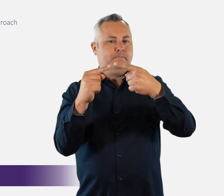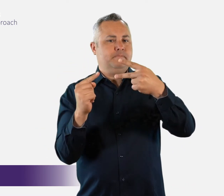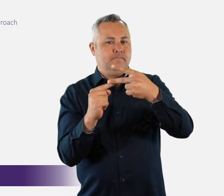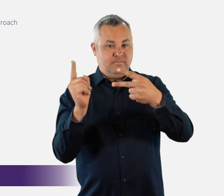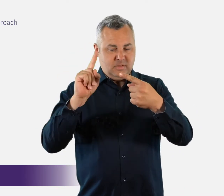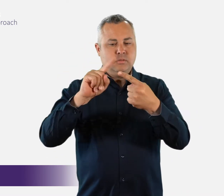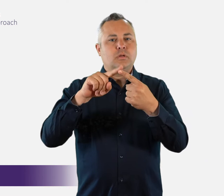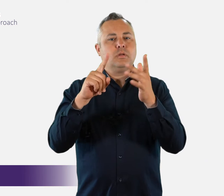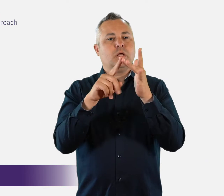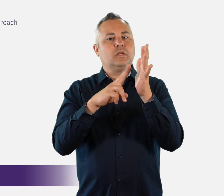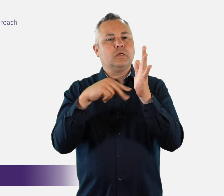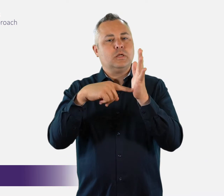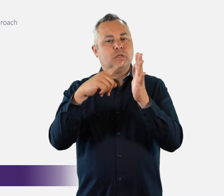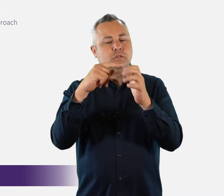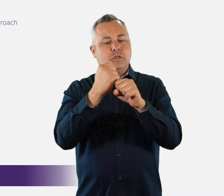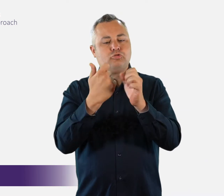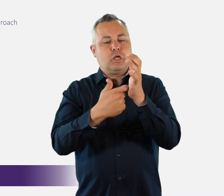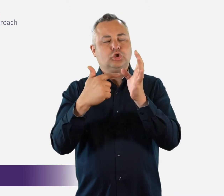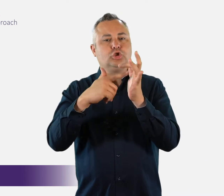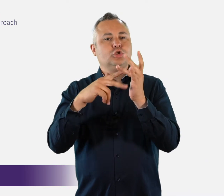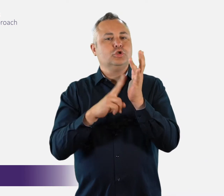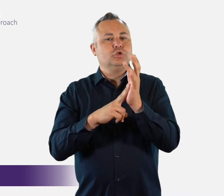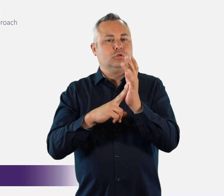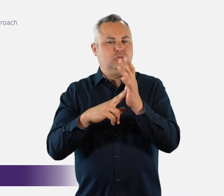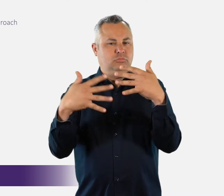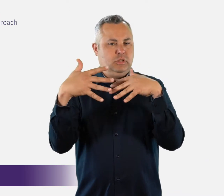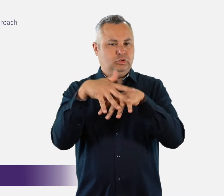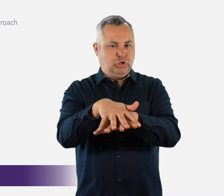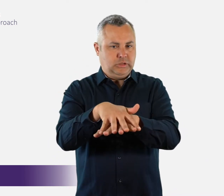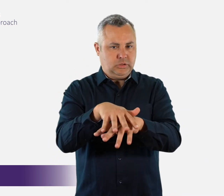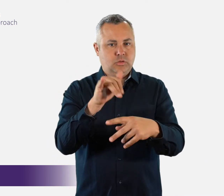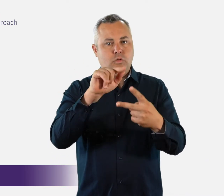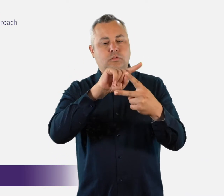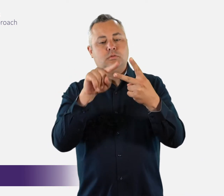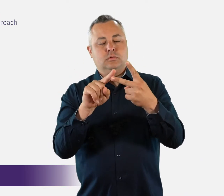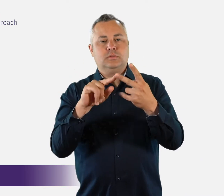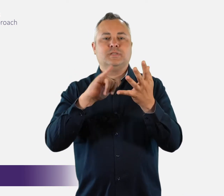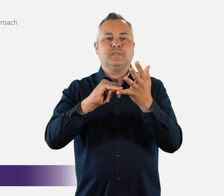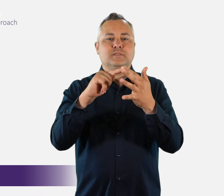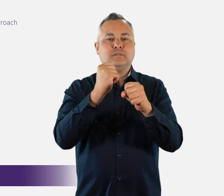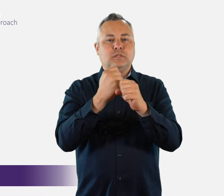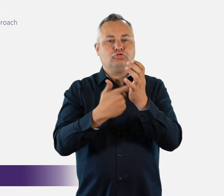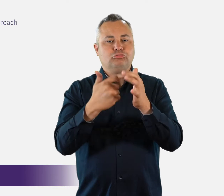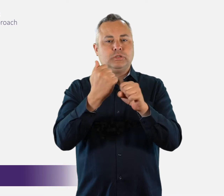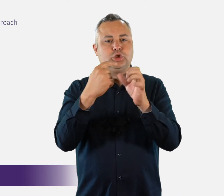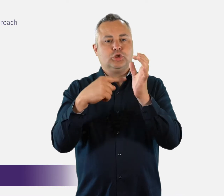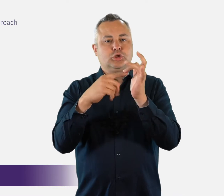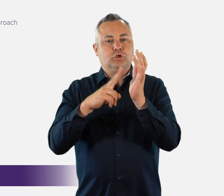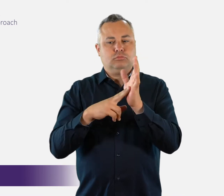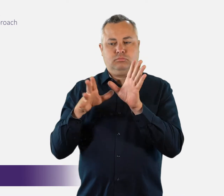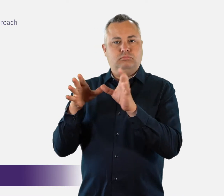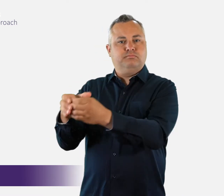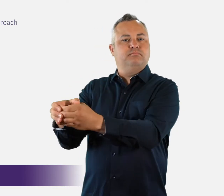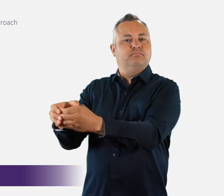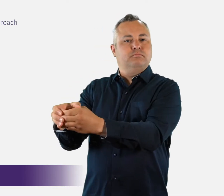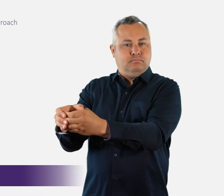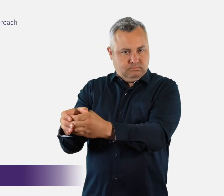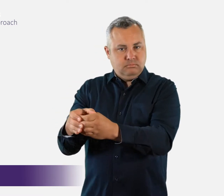integration and segregation.